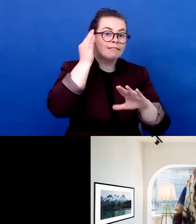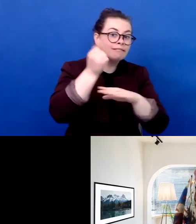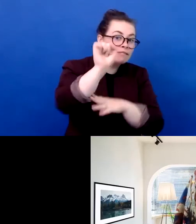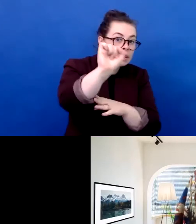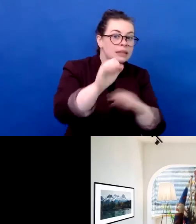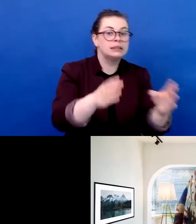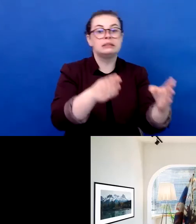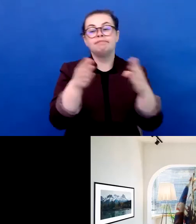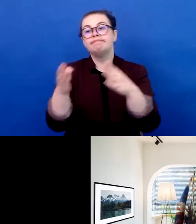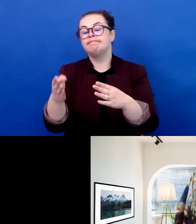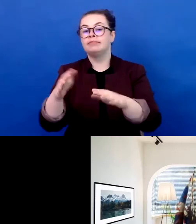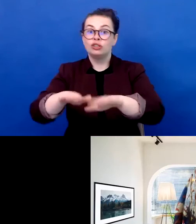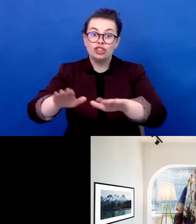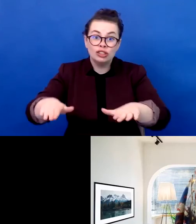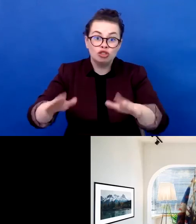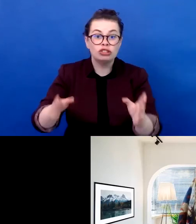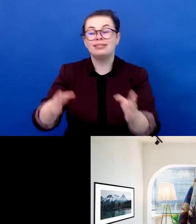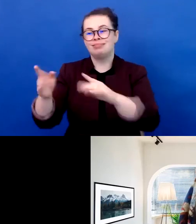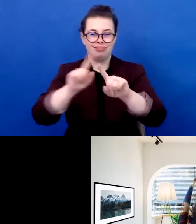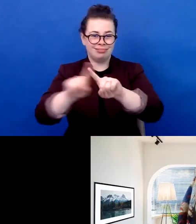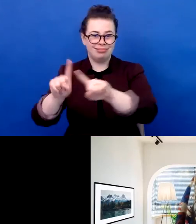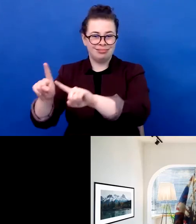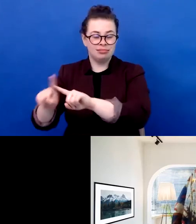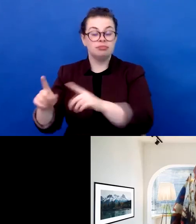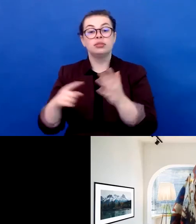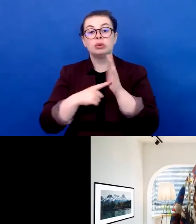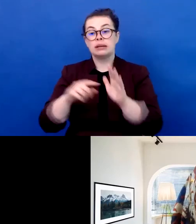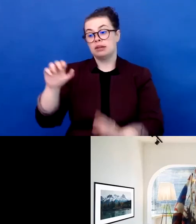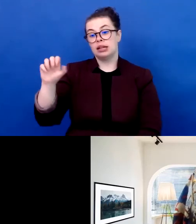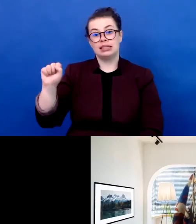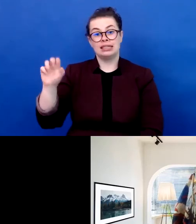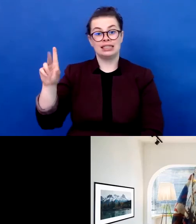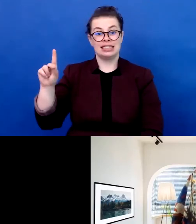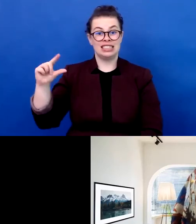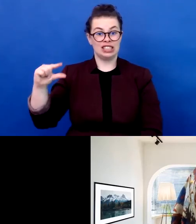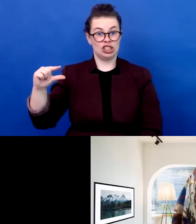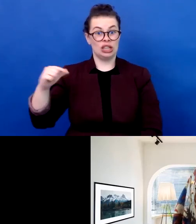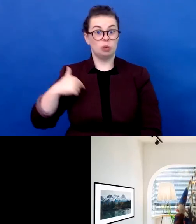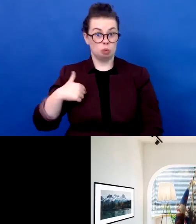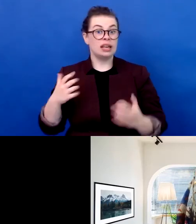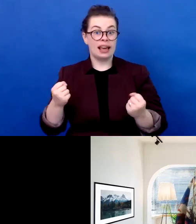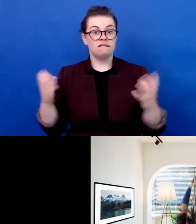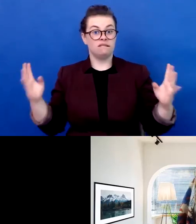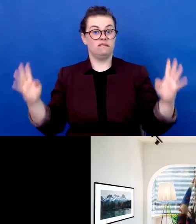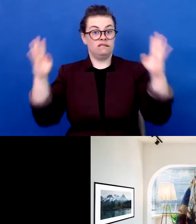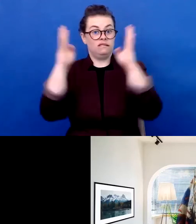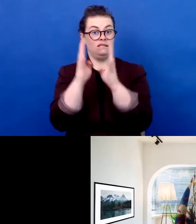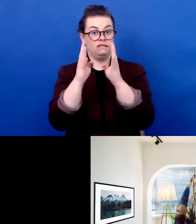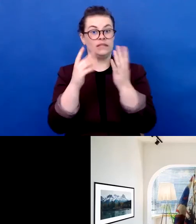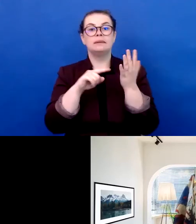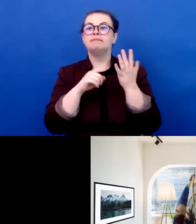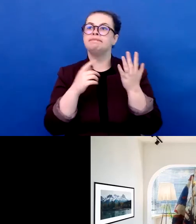for example in indonesia we have cpu society uh sdg's forum so ppo can be also a part of that